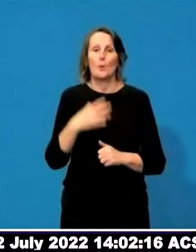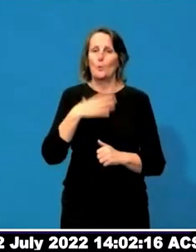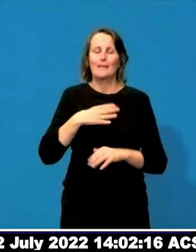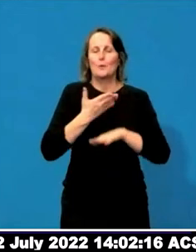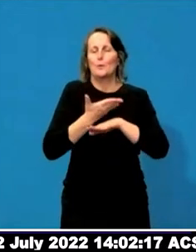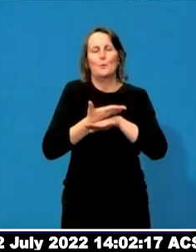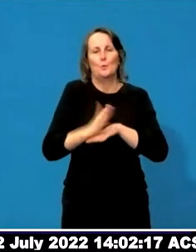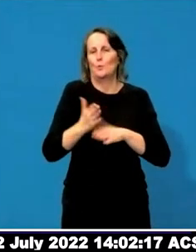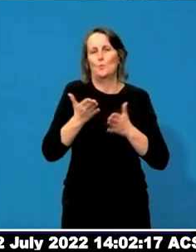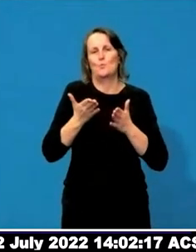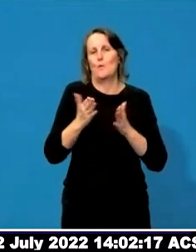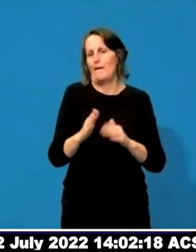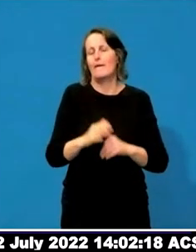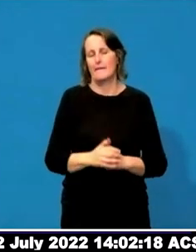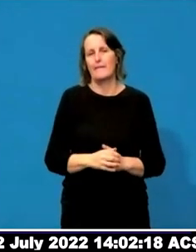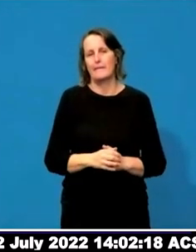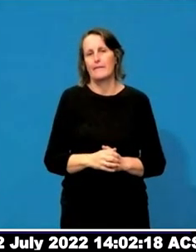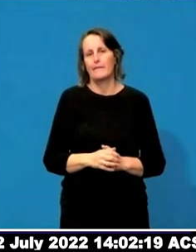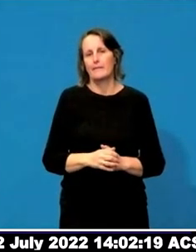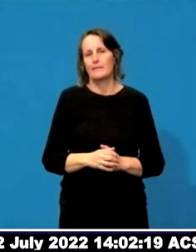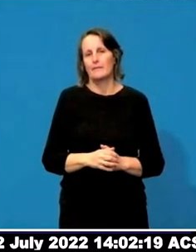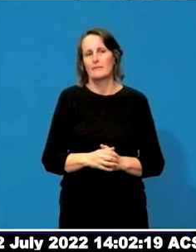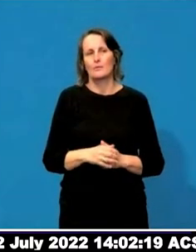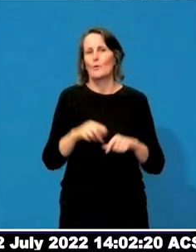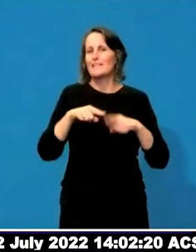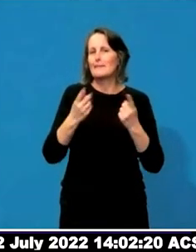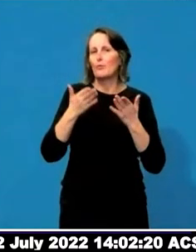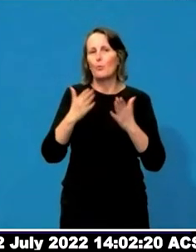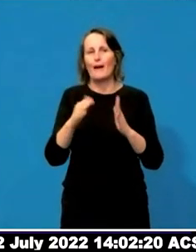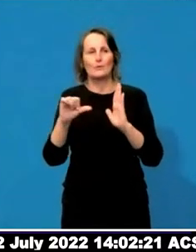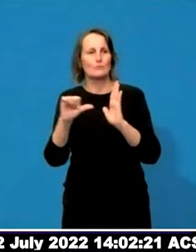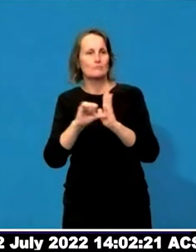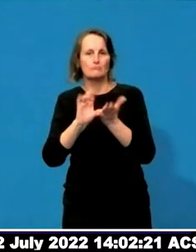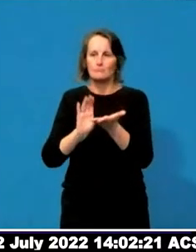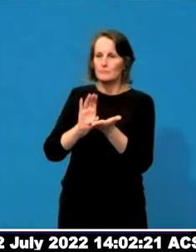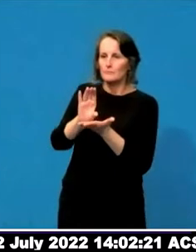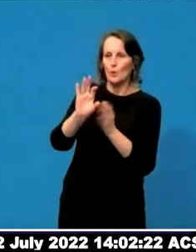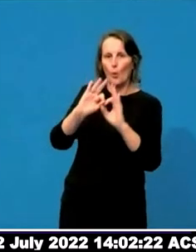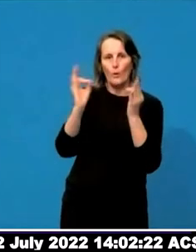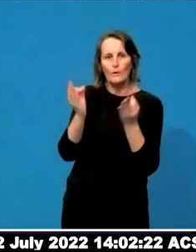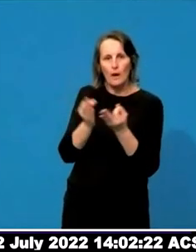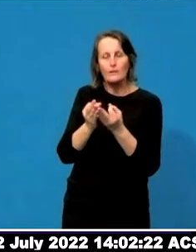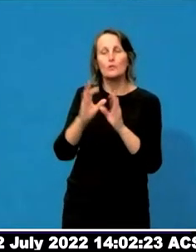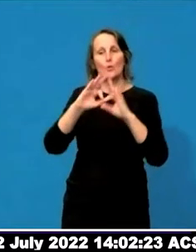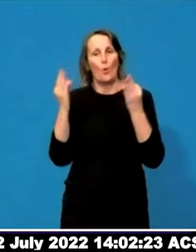of funding organisations to provide the support for the workers